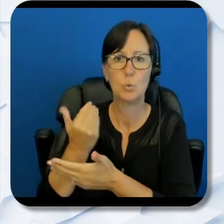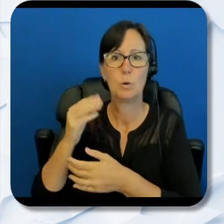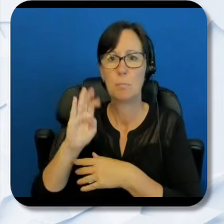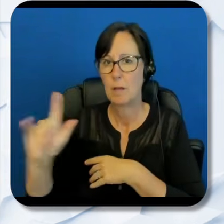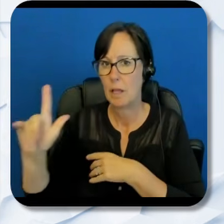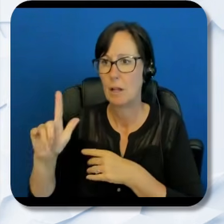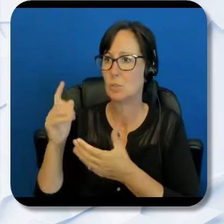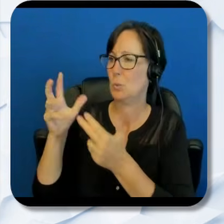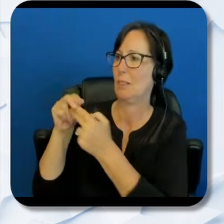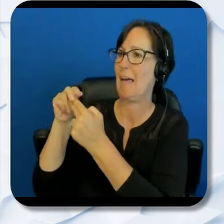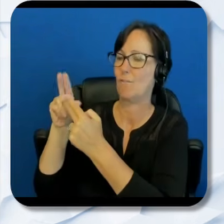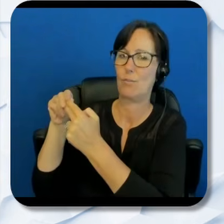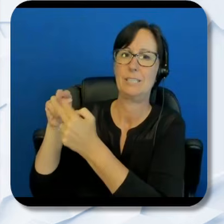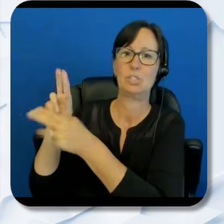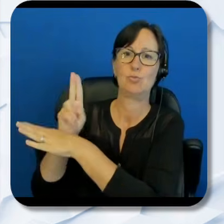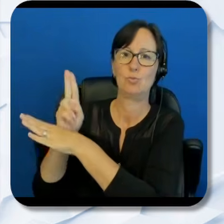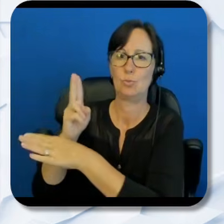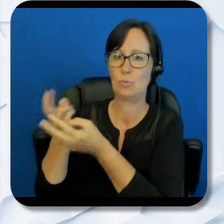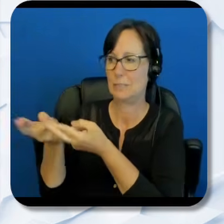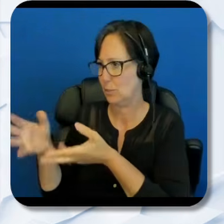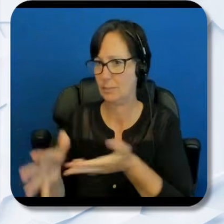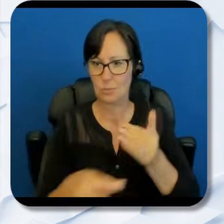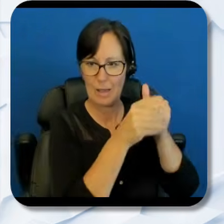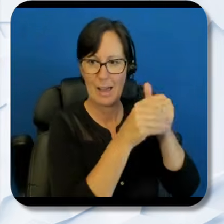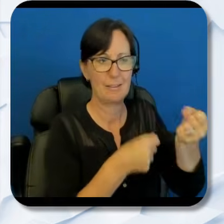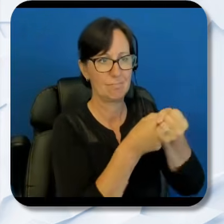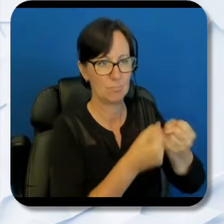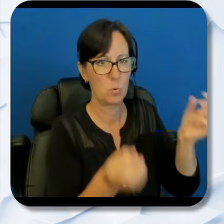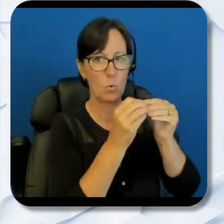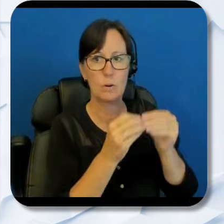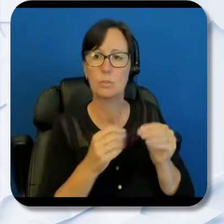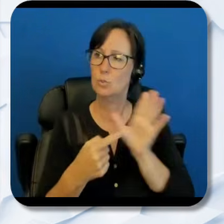these resources and continue to make the case and show how valuable this type of funding